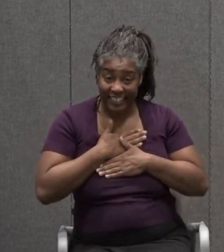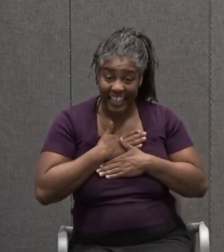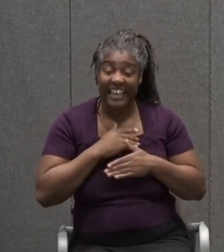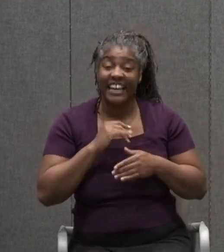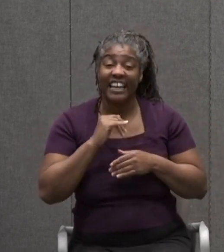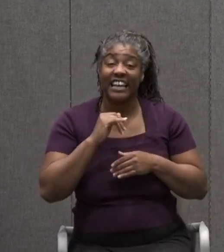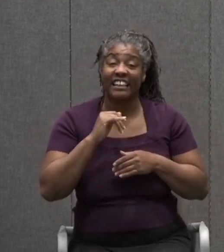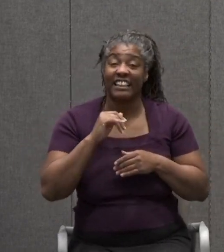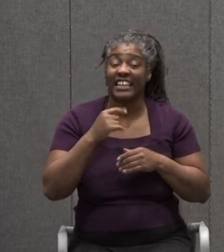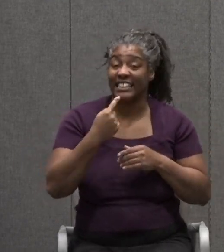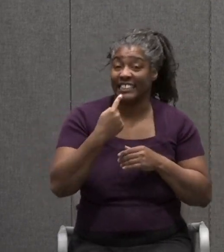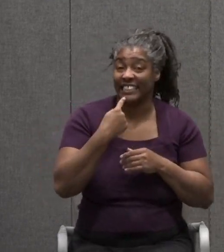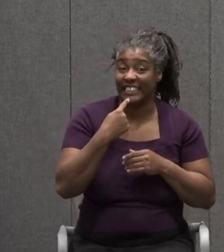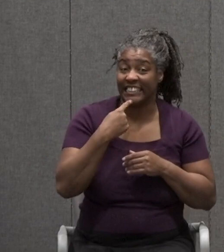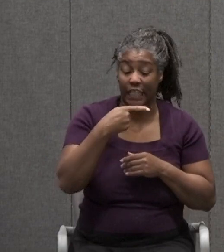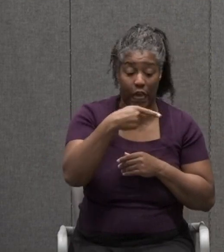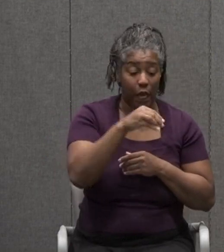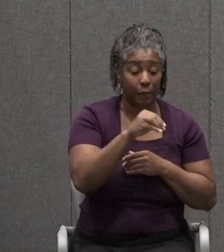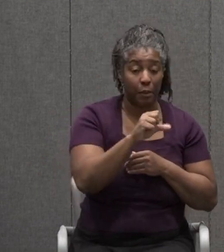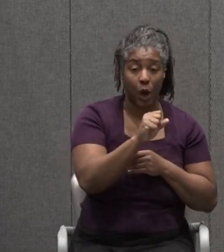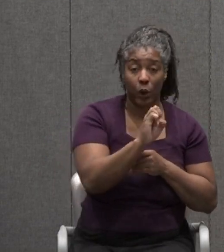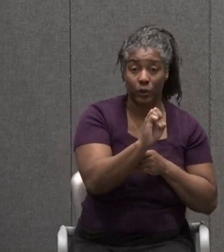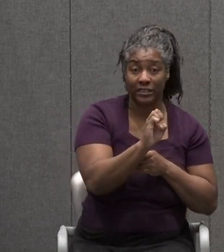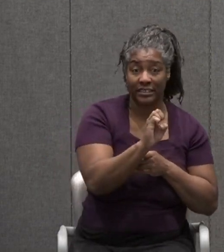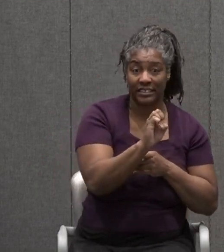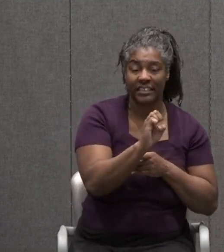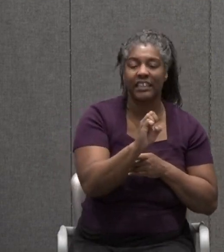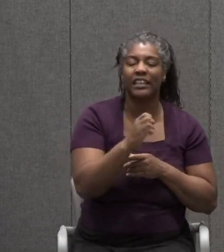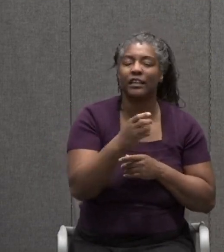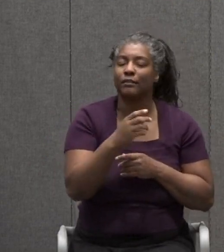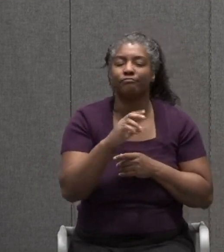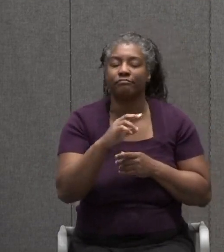I like the word form better. But you can use what you like. You're gonna pick something